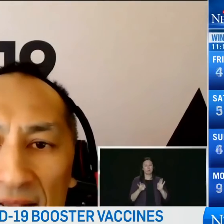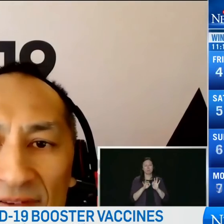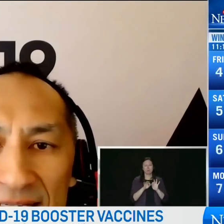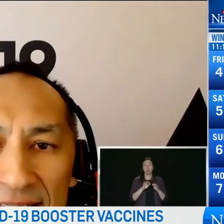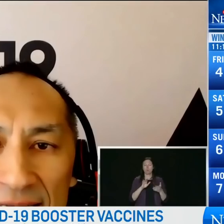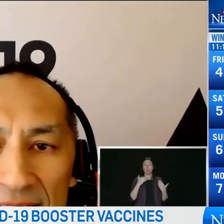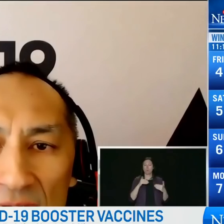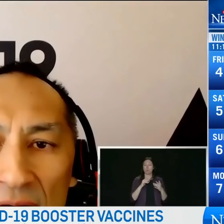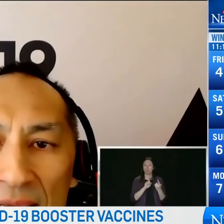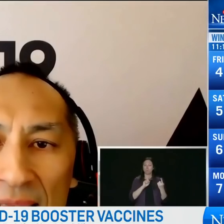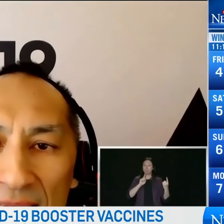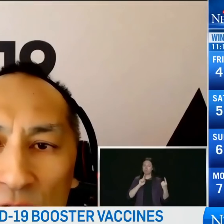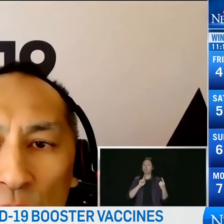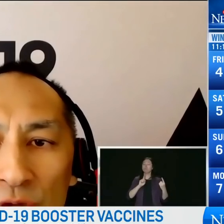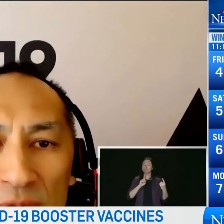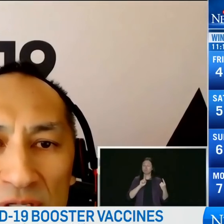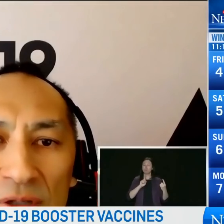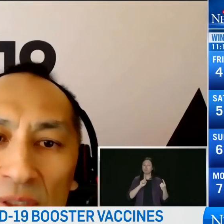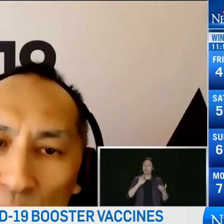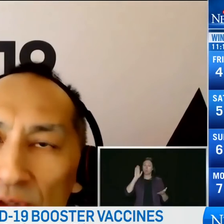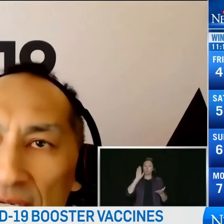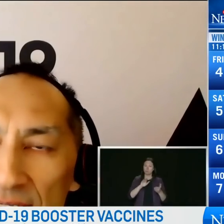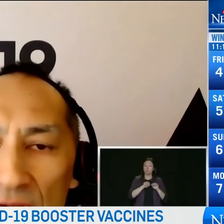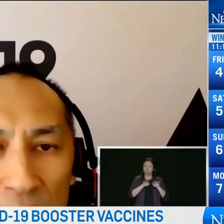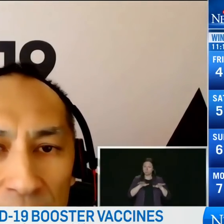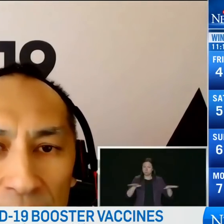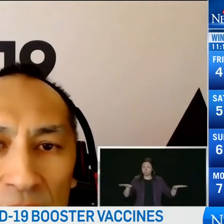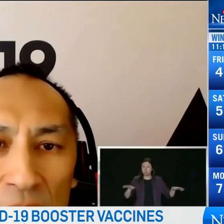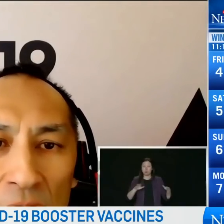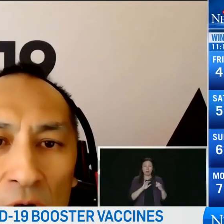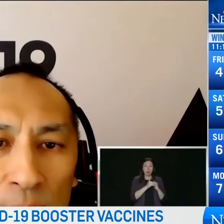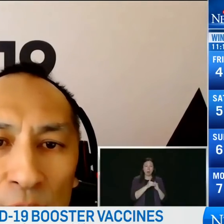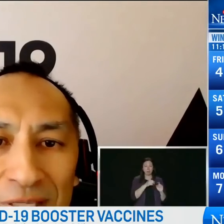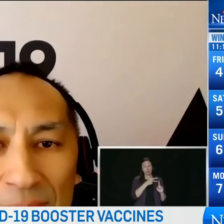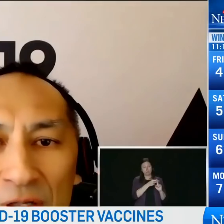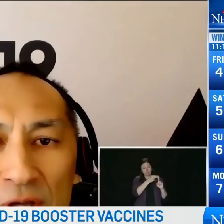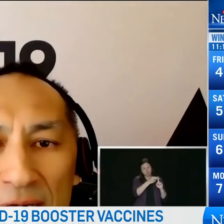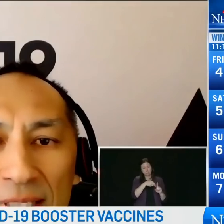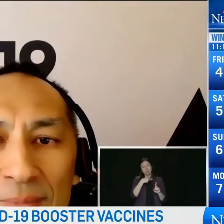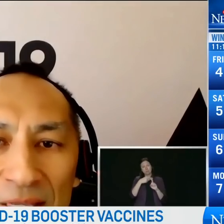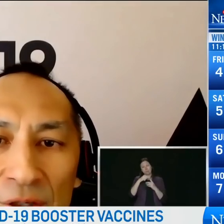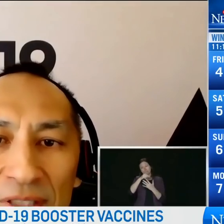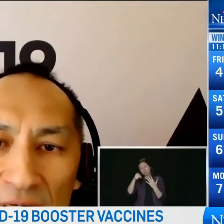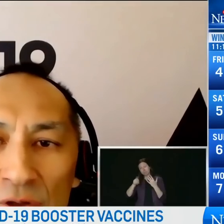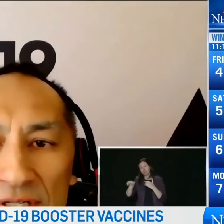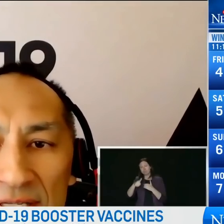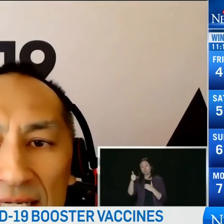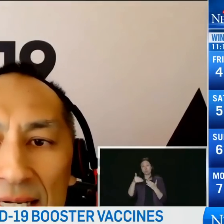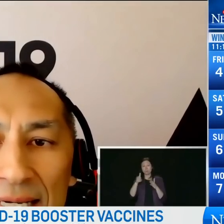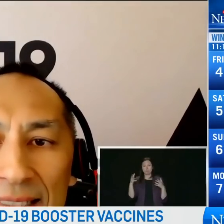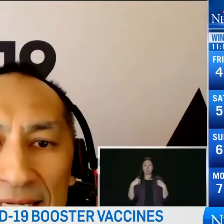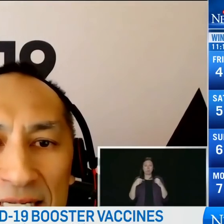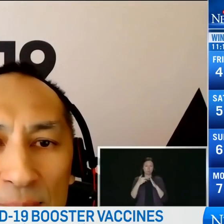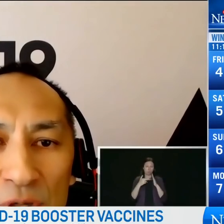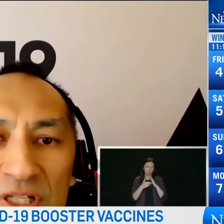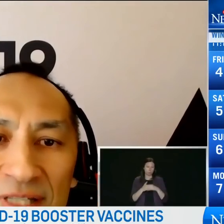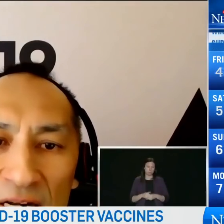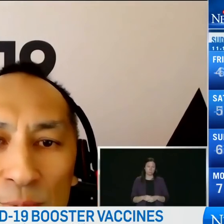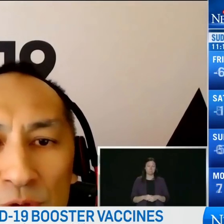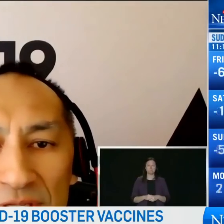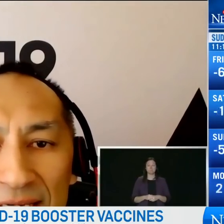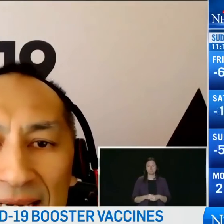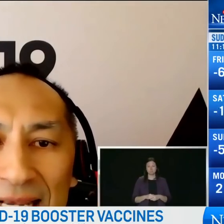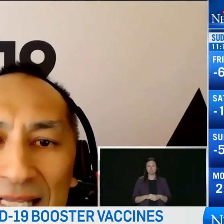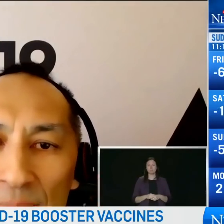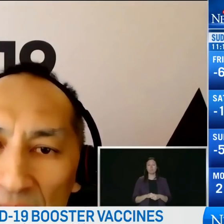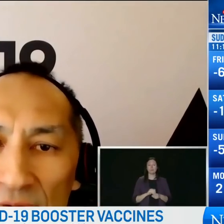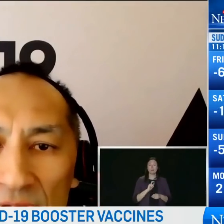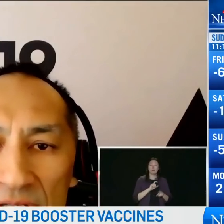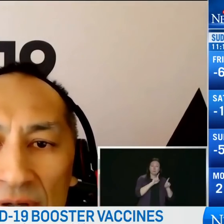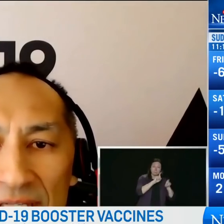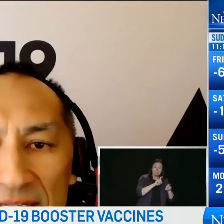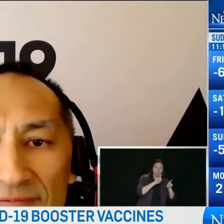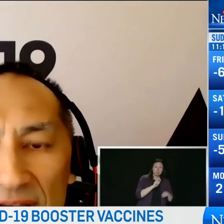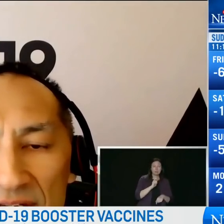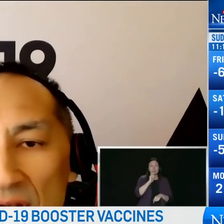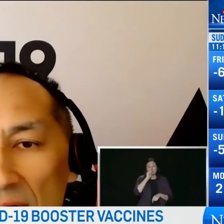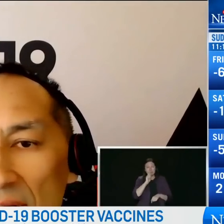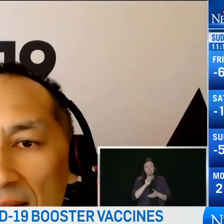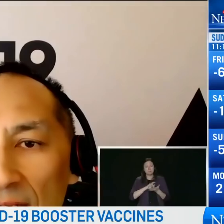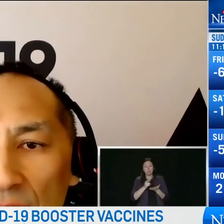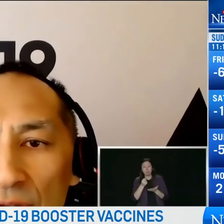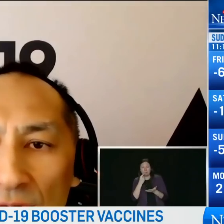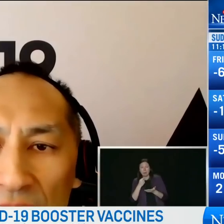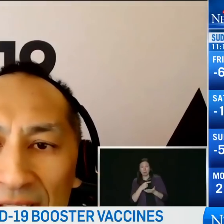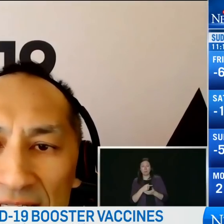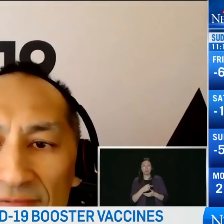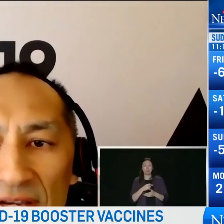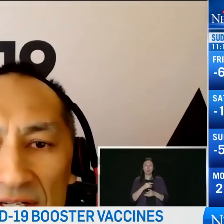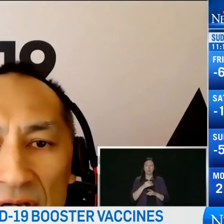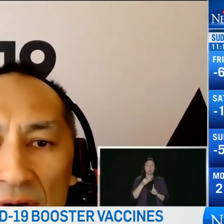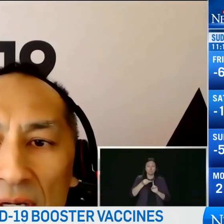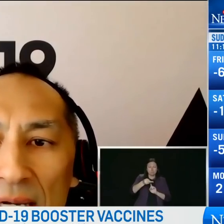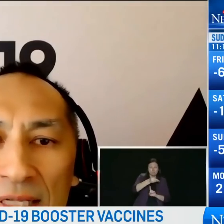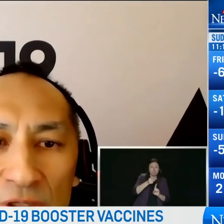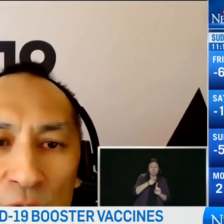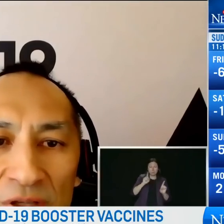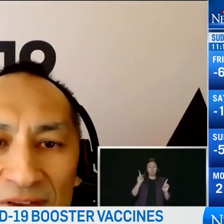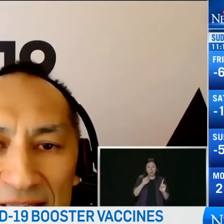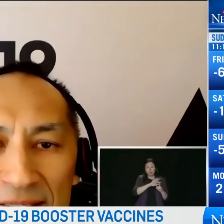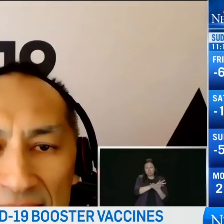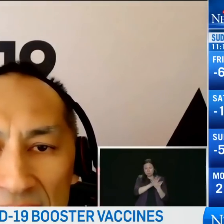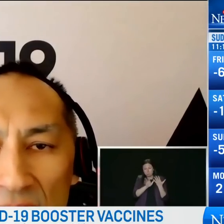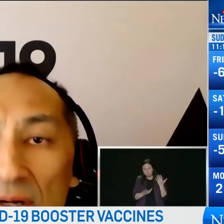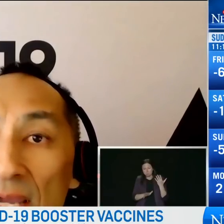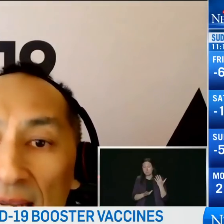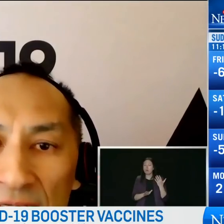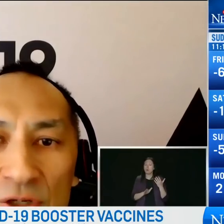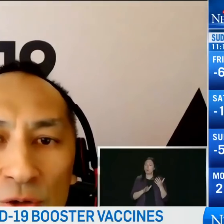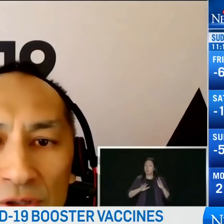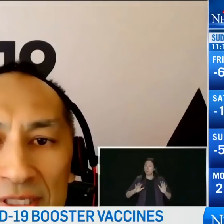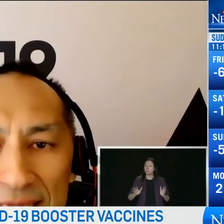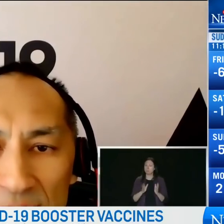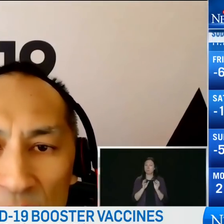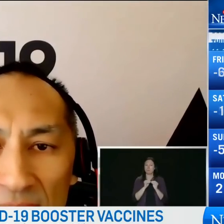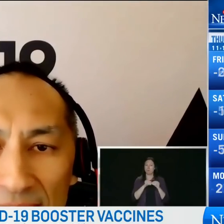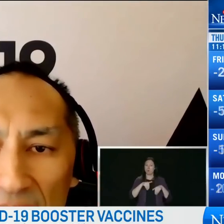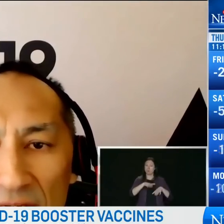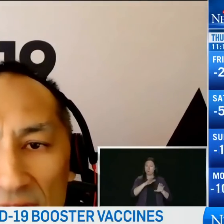CAN SHIFT IN THIS PANDEMIC.